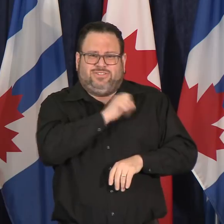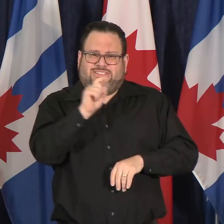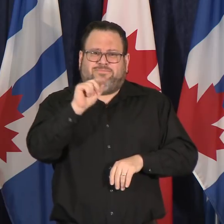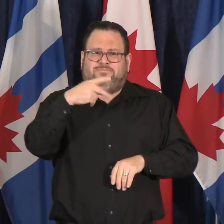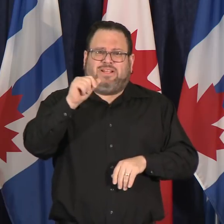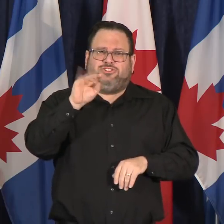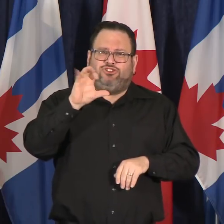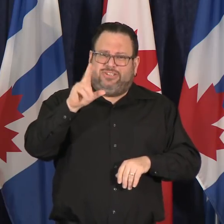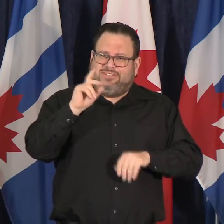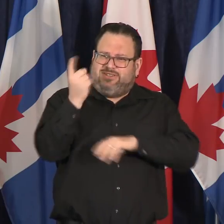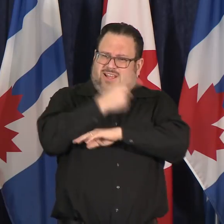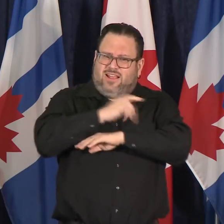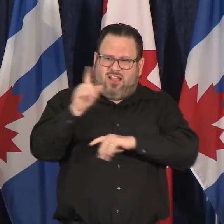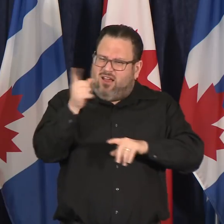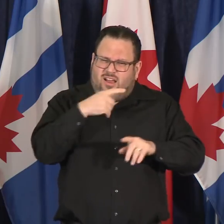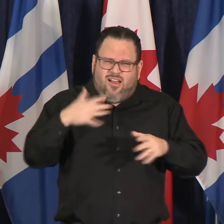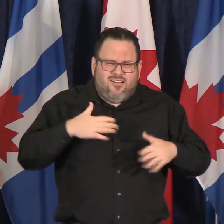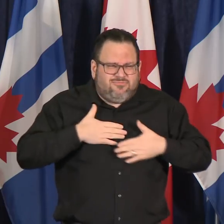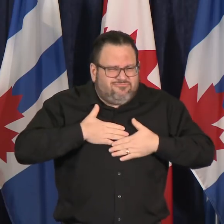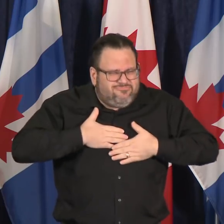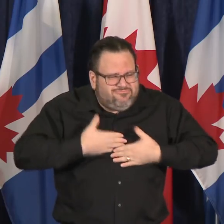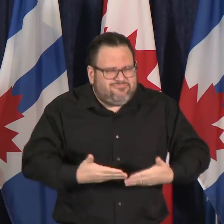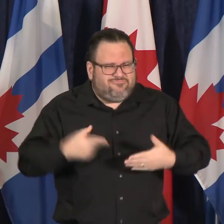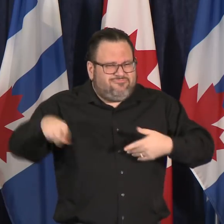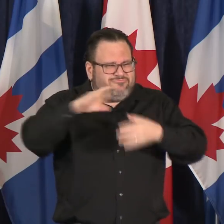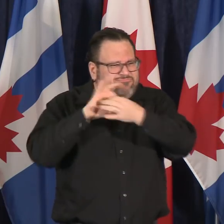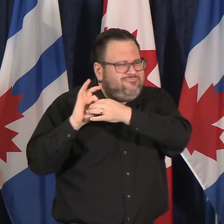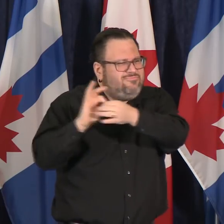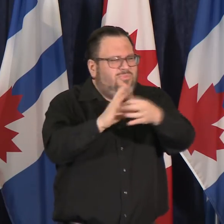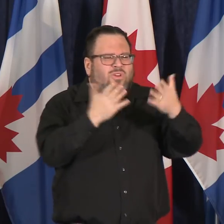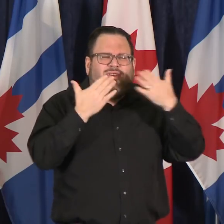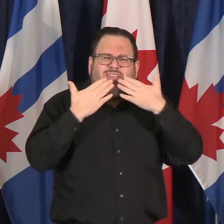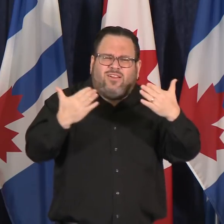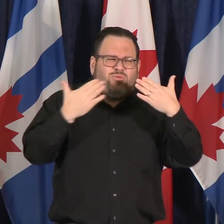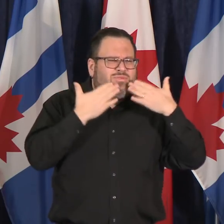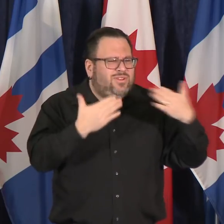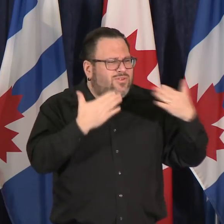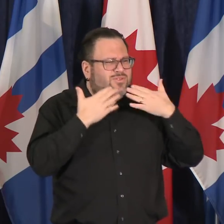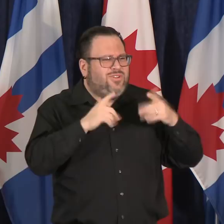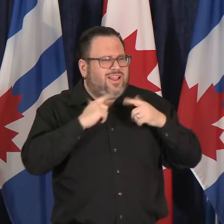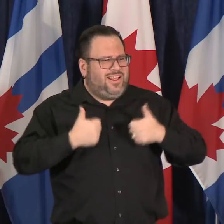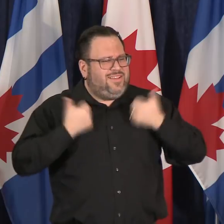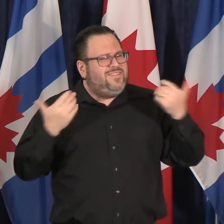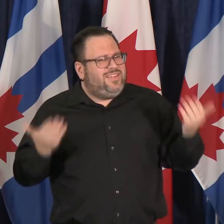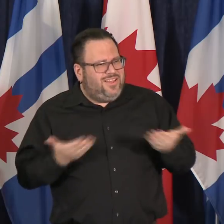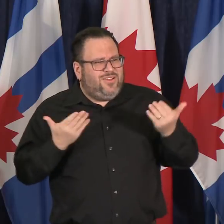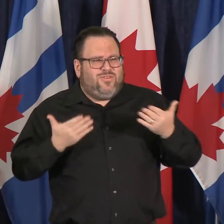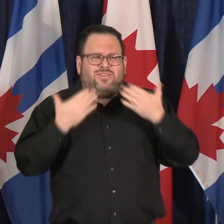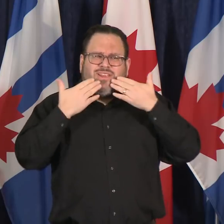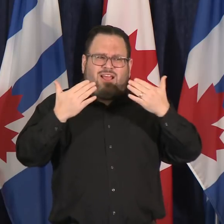the residents of our city thank you to business owners thank you all for doing